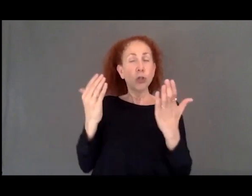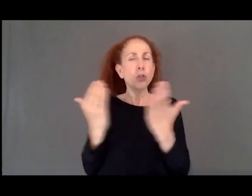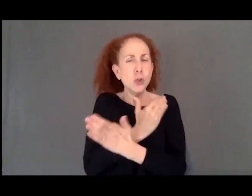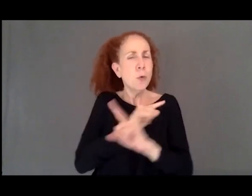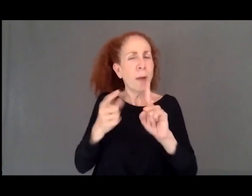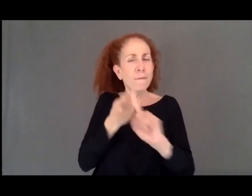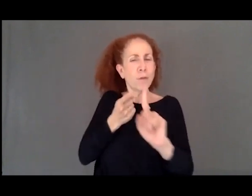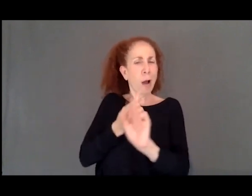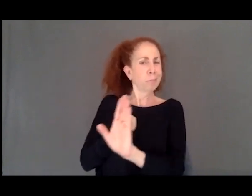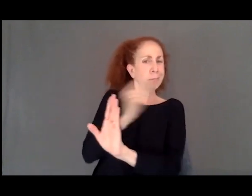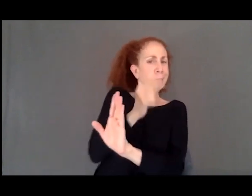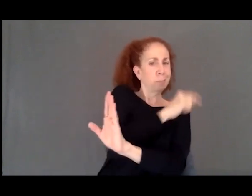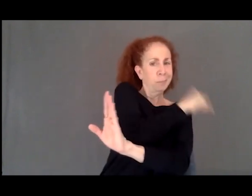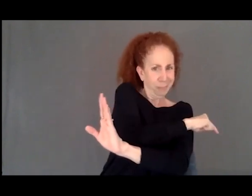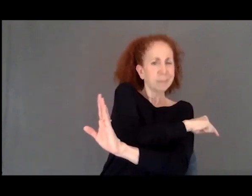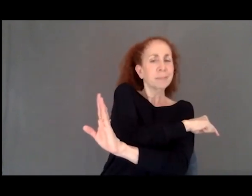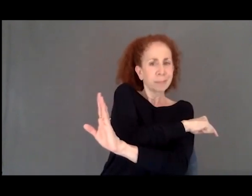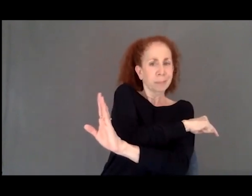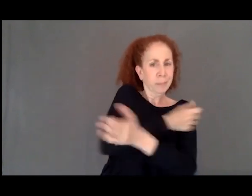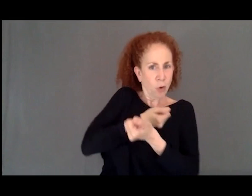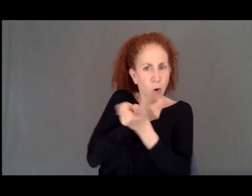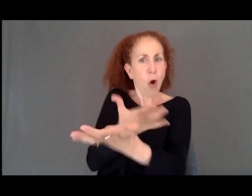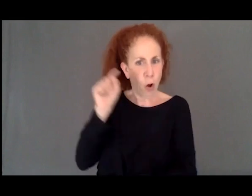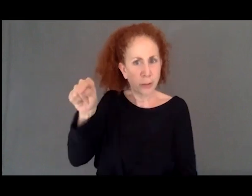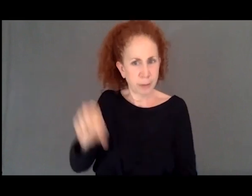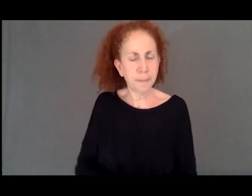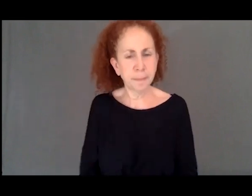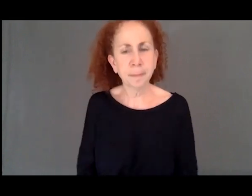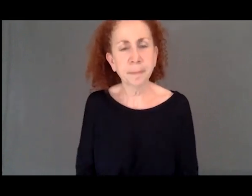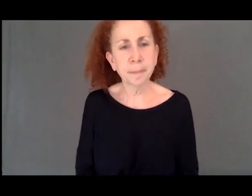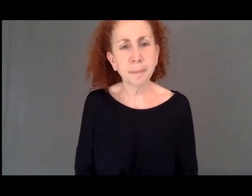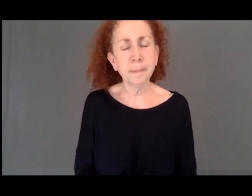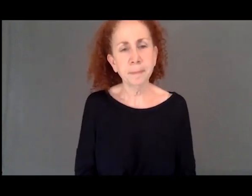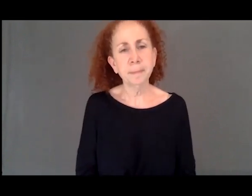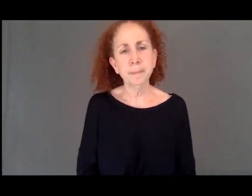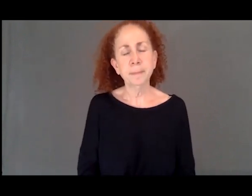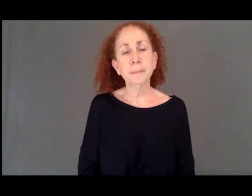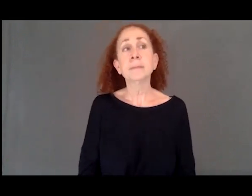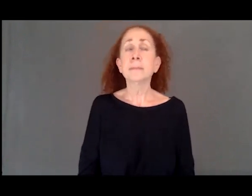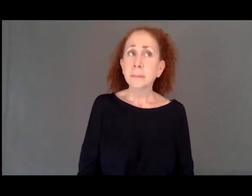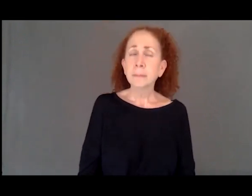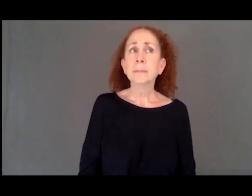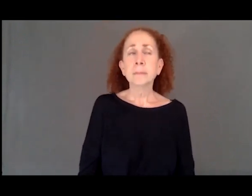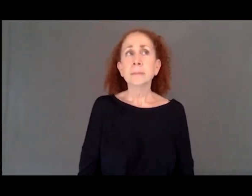expressions of these imperial struggles and their consequences that have been taking place before. And on the one hand, thinking about things in this way